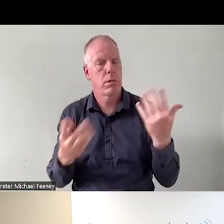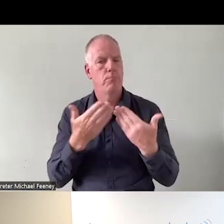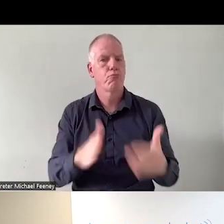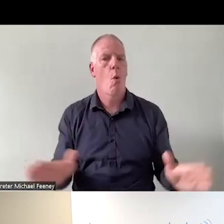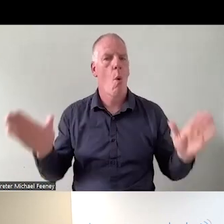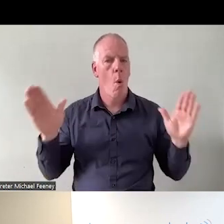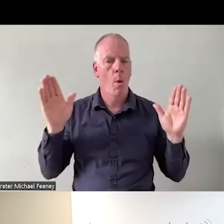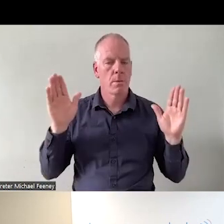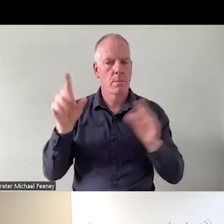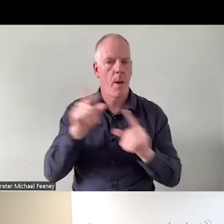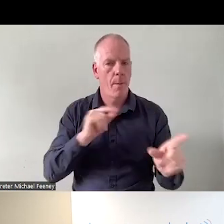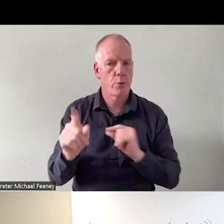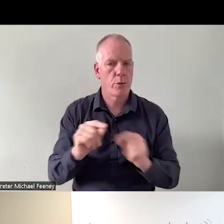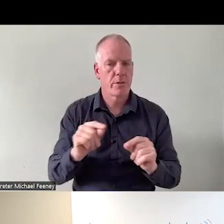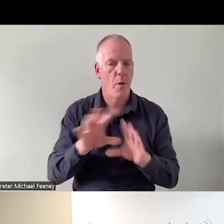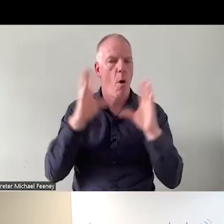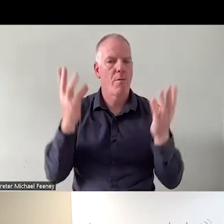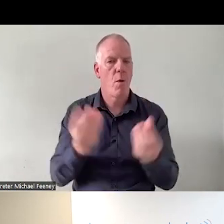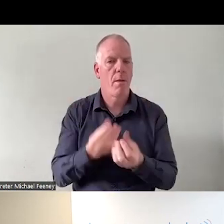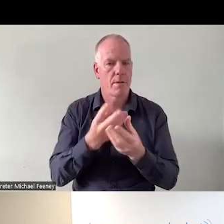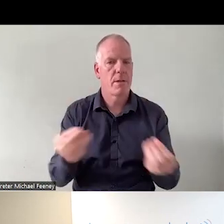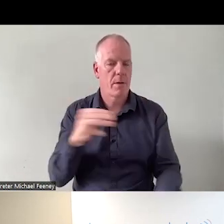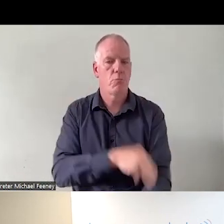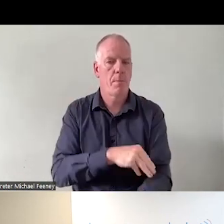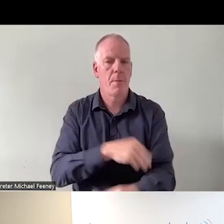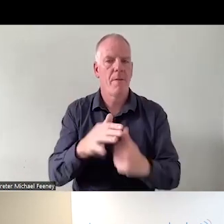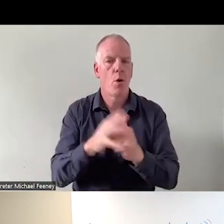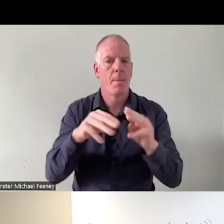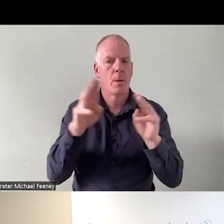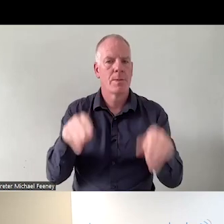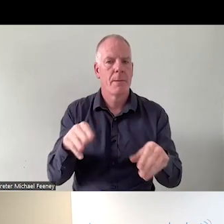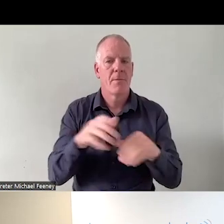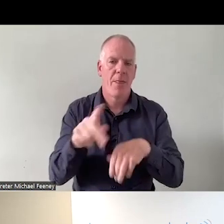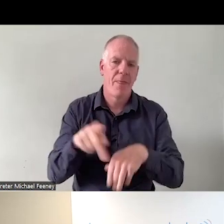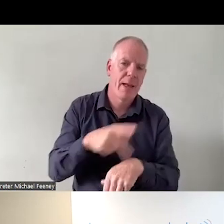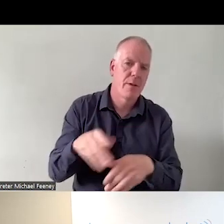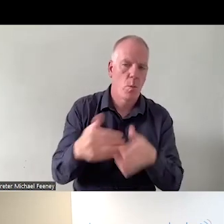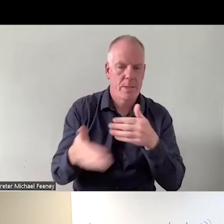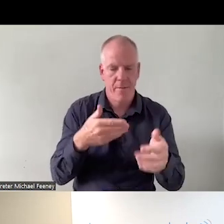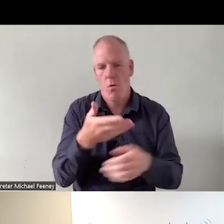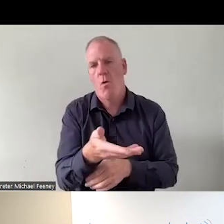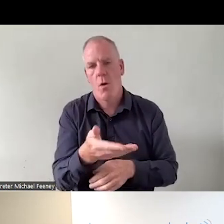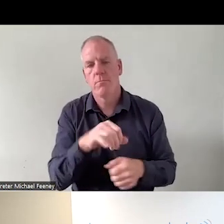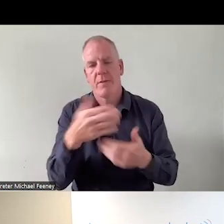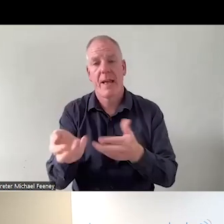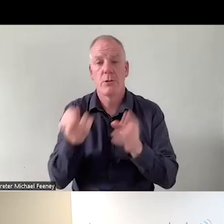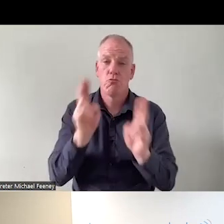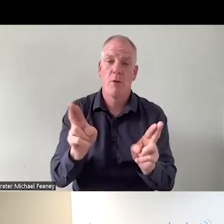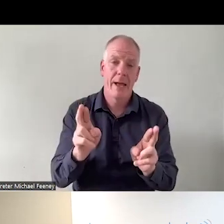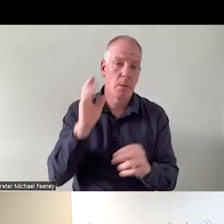as an overall venue solution for delivering sound that provides sort of the right audio in the right place at the right time